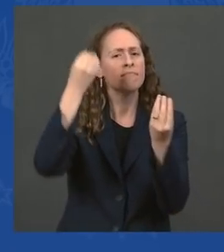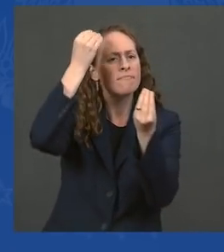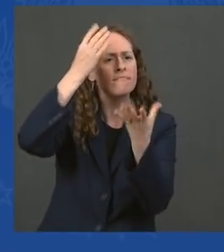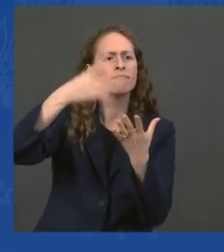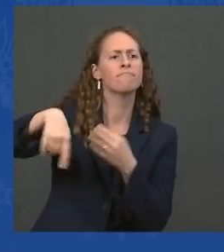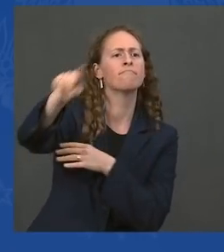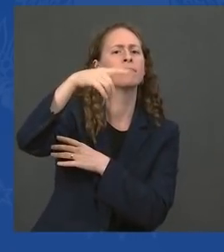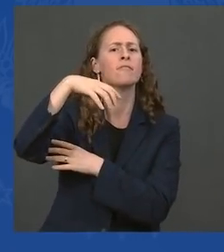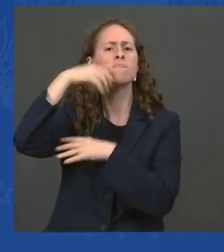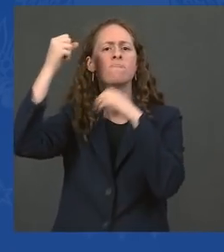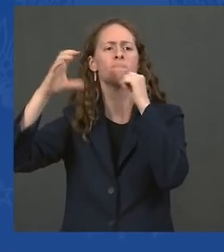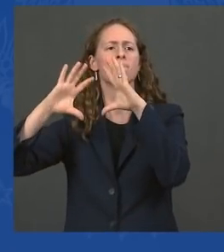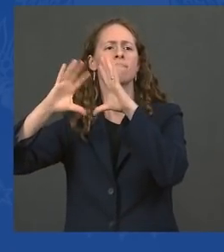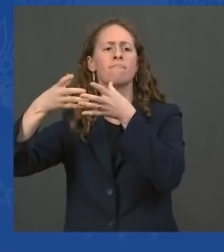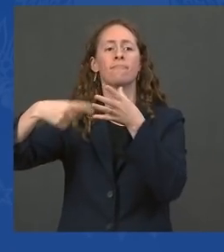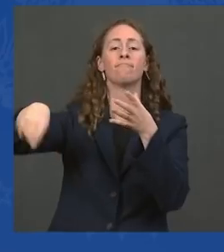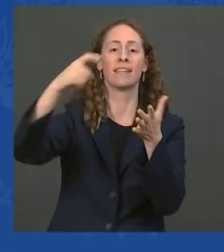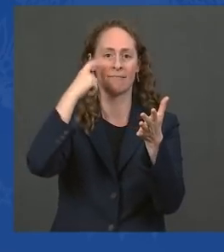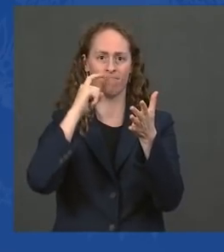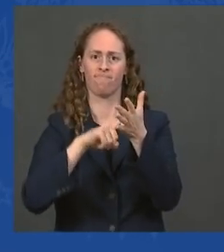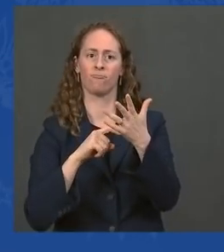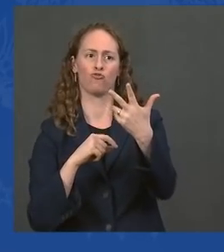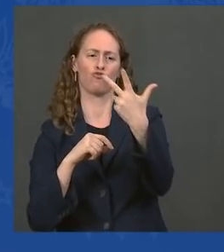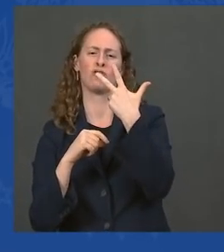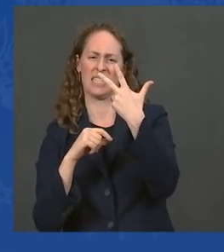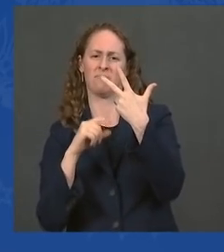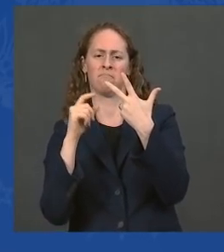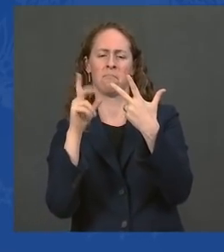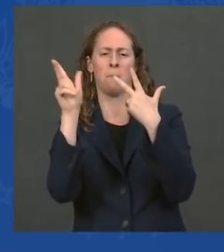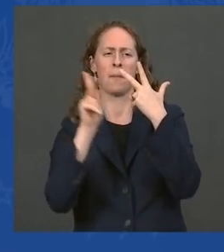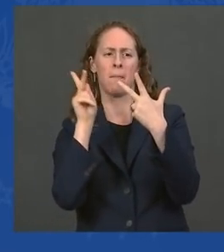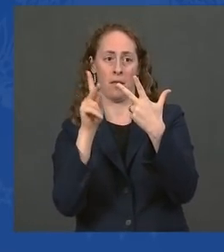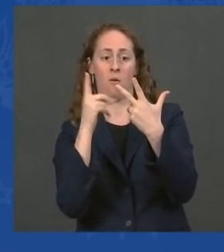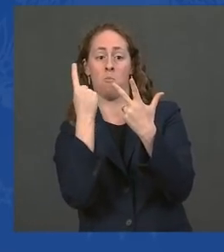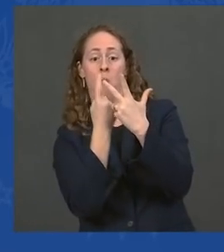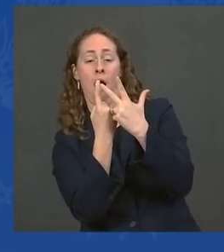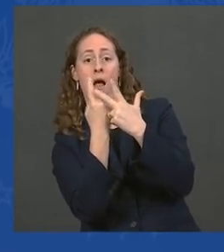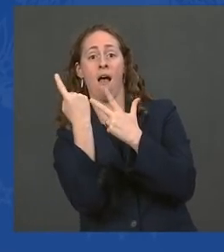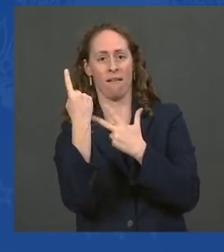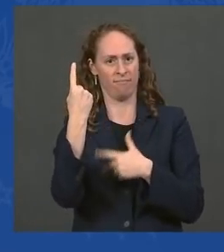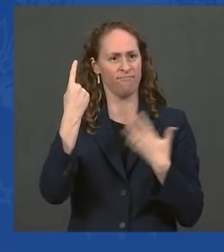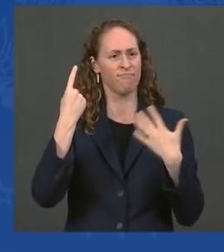that additional protection to seniors and others as we -- as we head into the holidays.